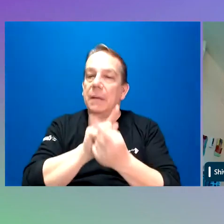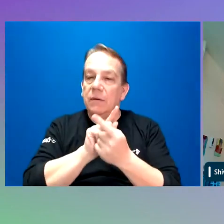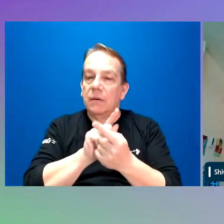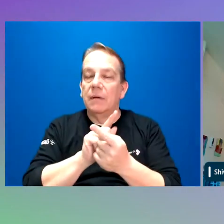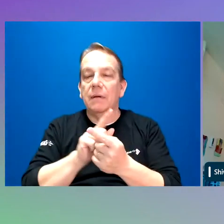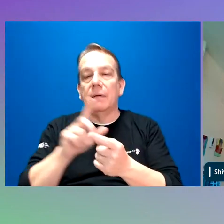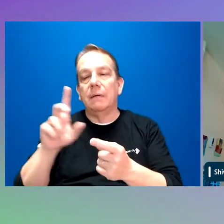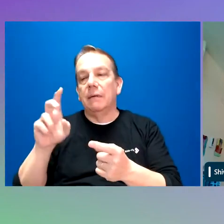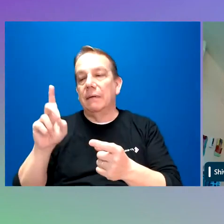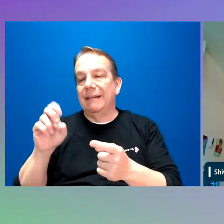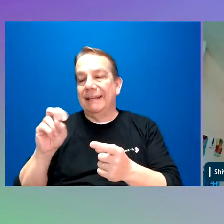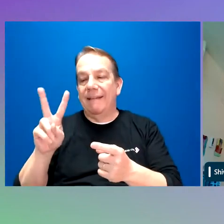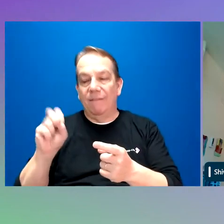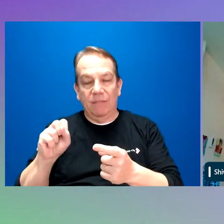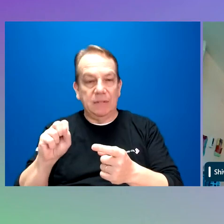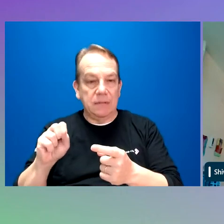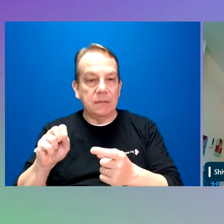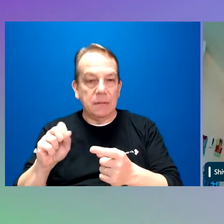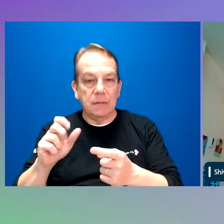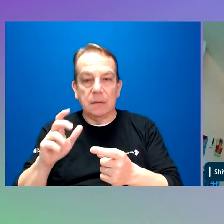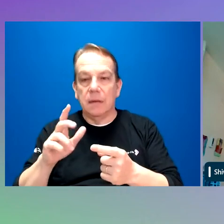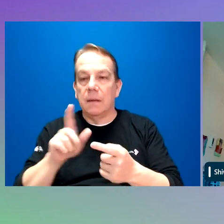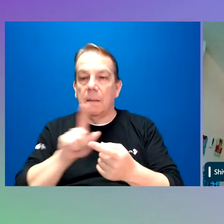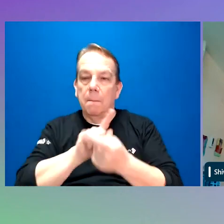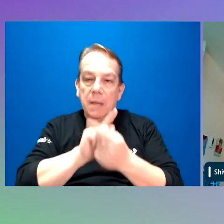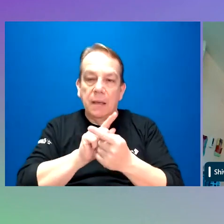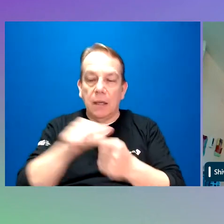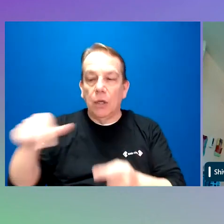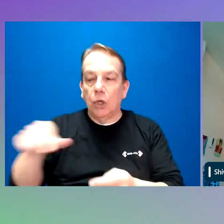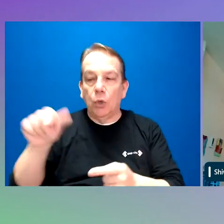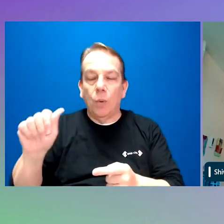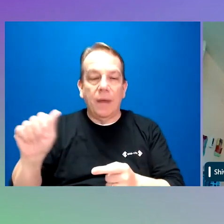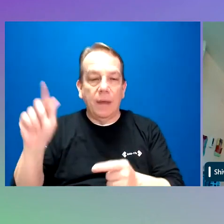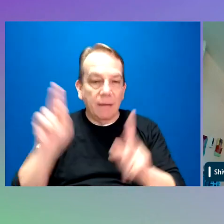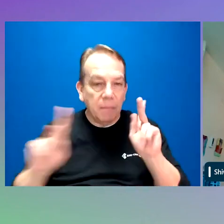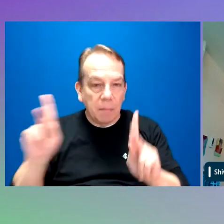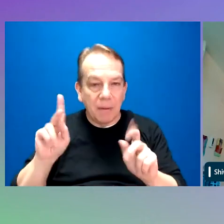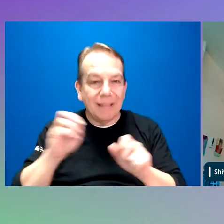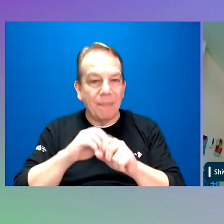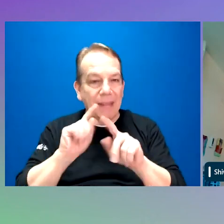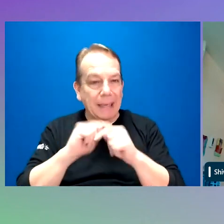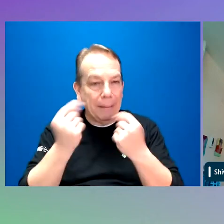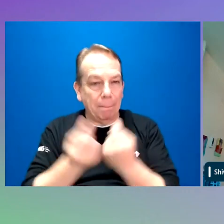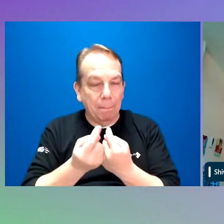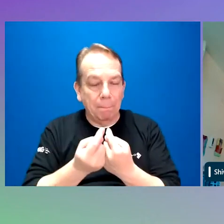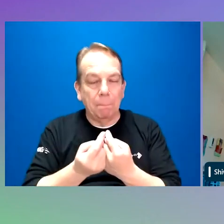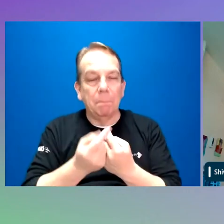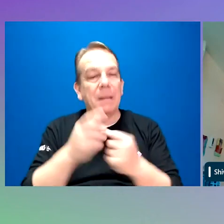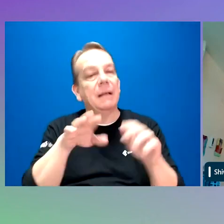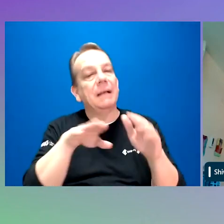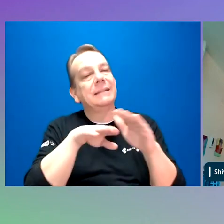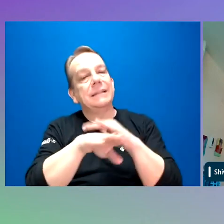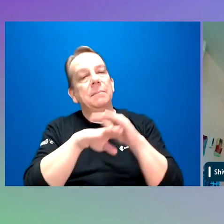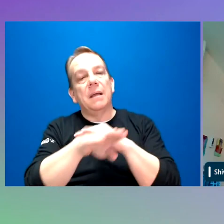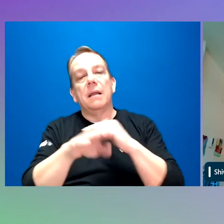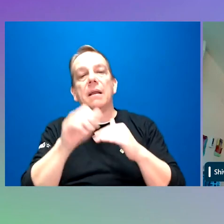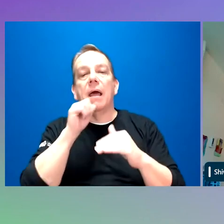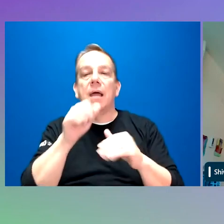team would start mentoring QAS in that team so that as